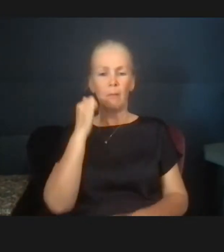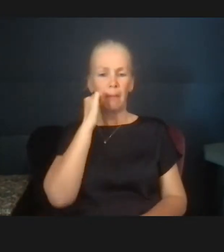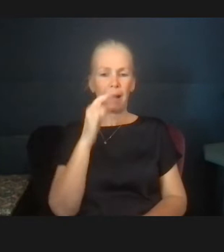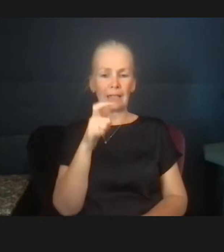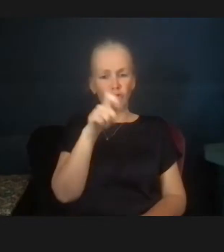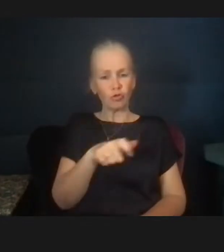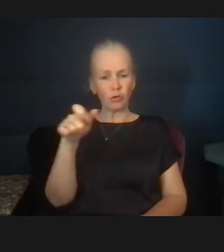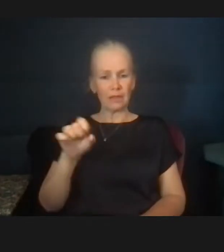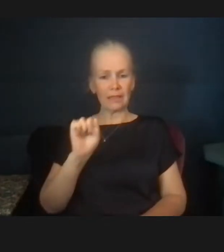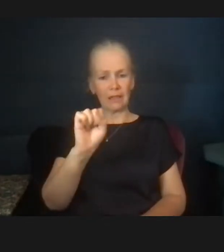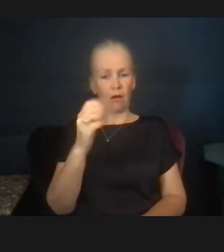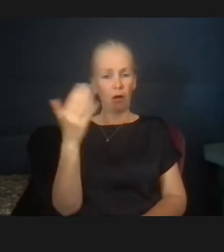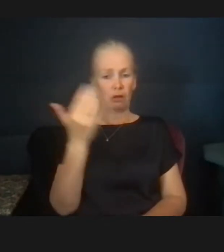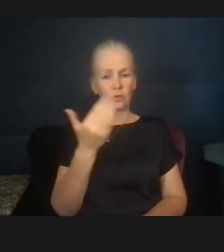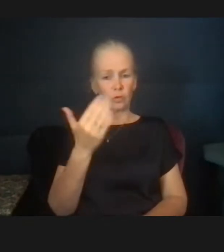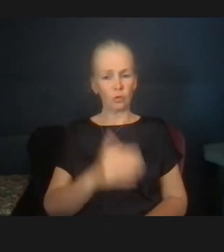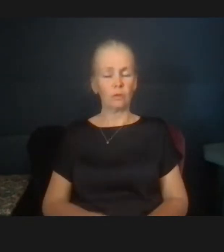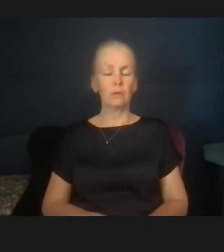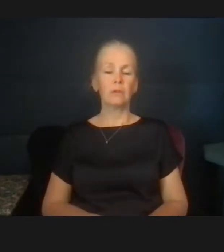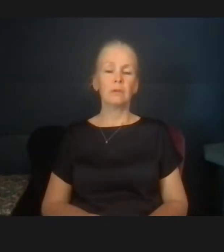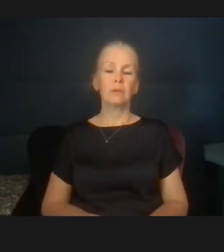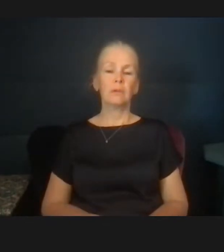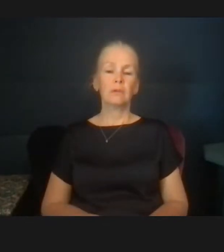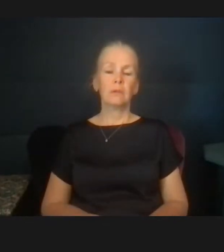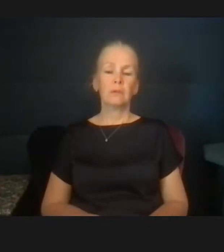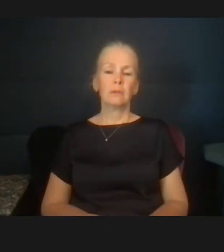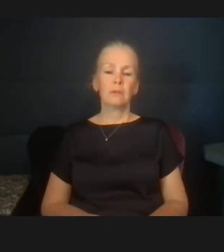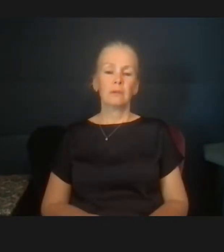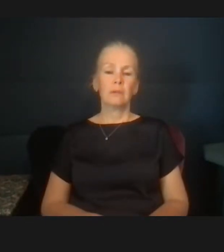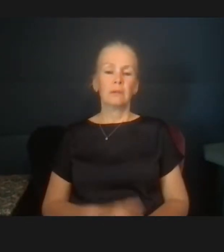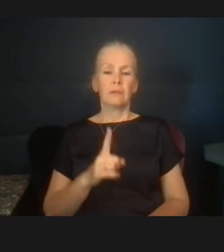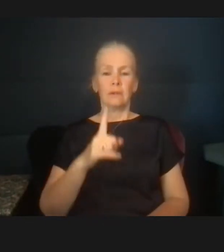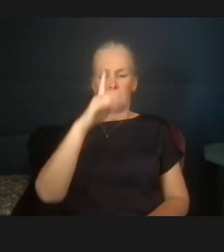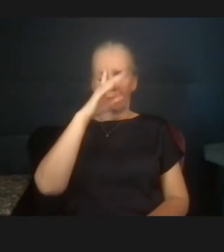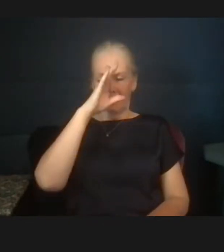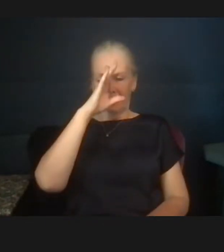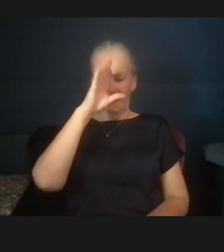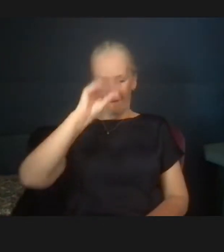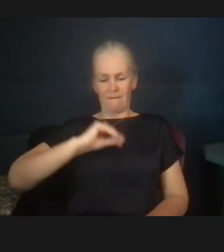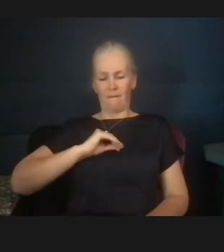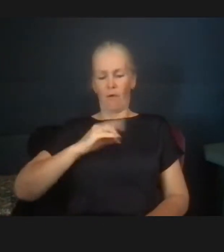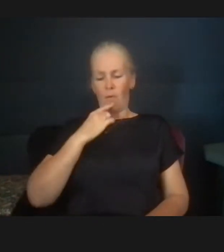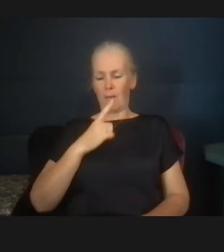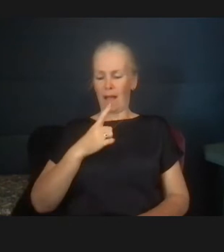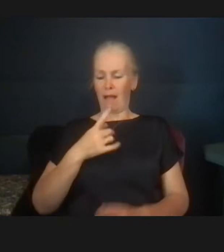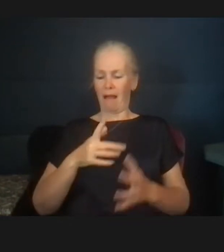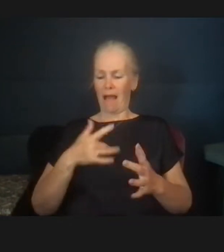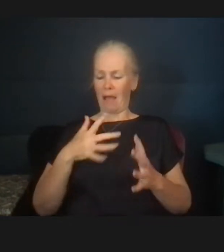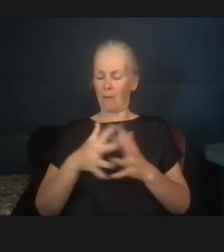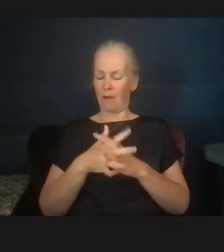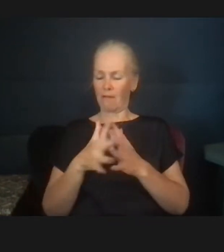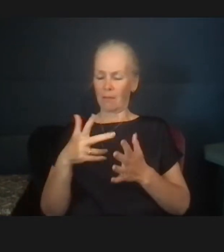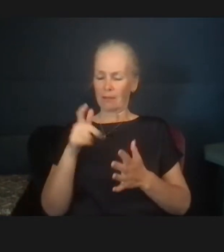in my entire school. And so this informed the way that I felt about spaces. Student support having